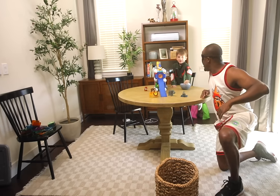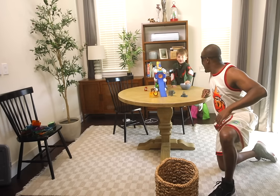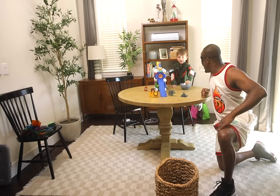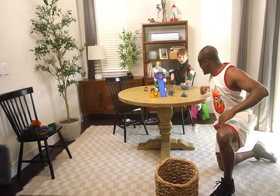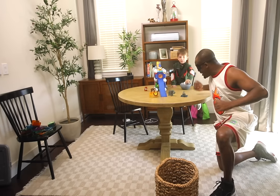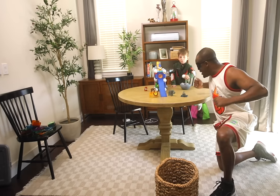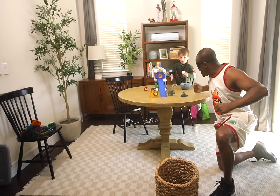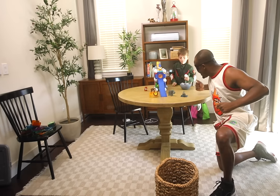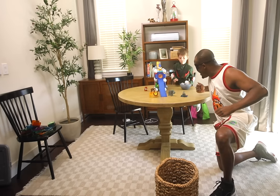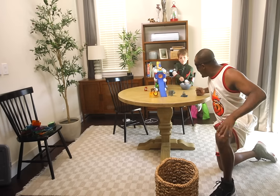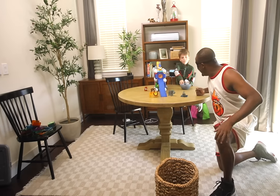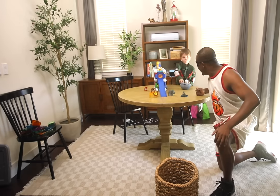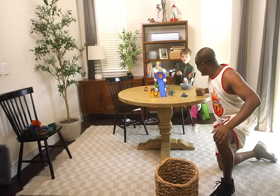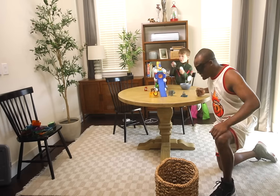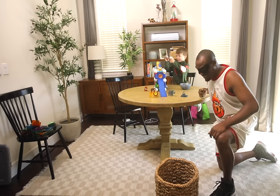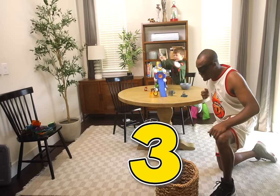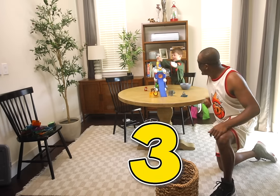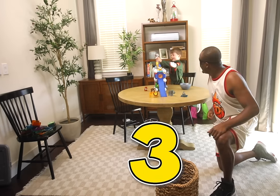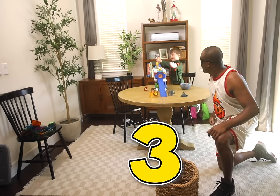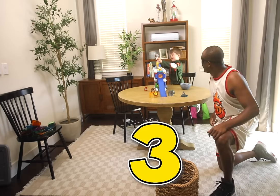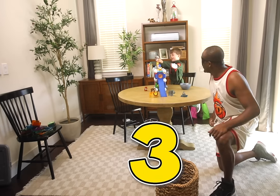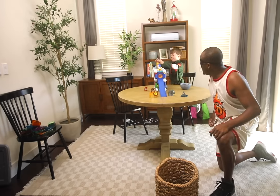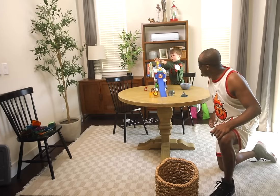again, again, again. What about three? Three?